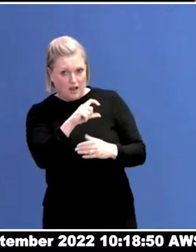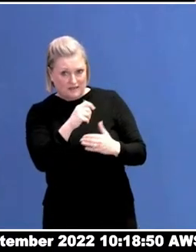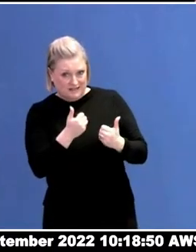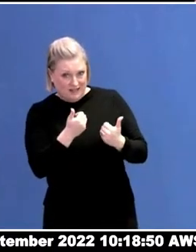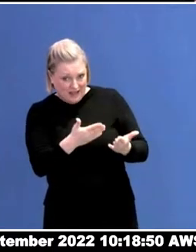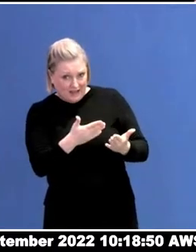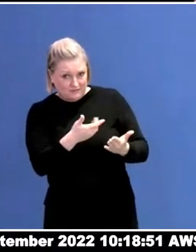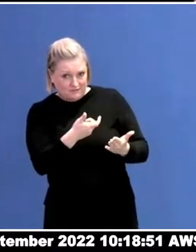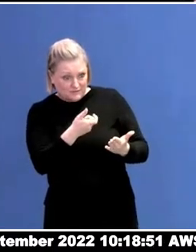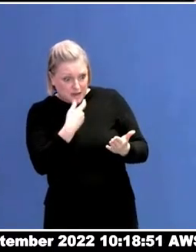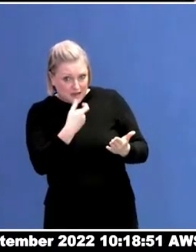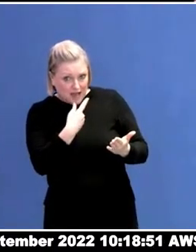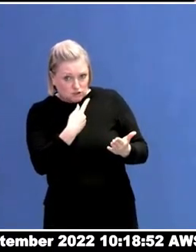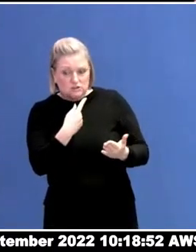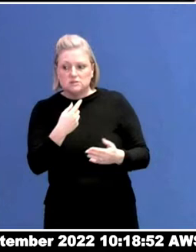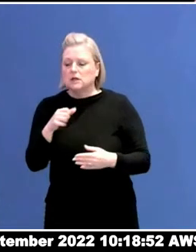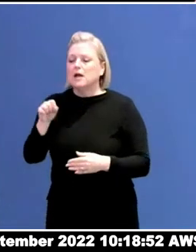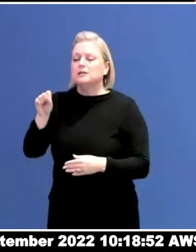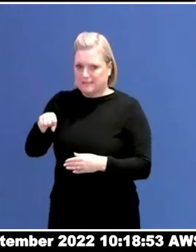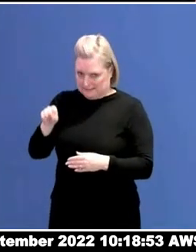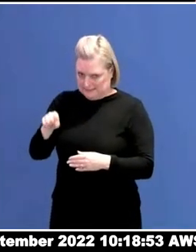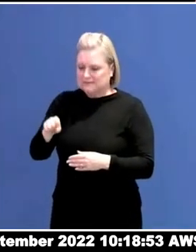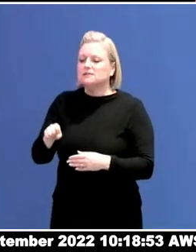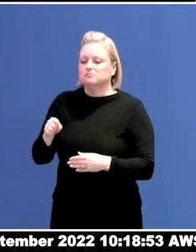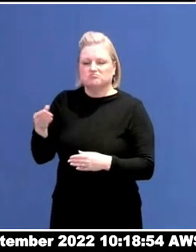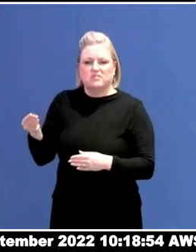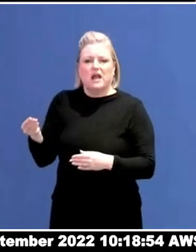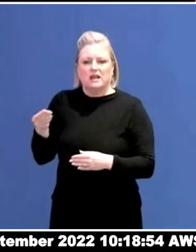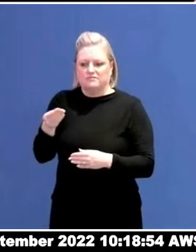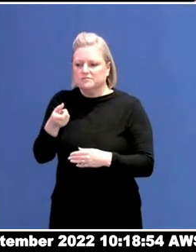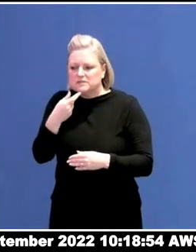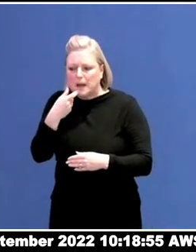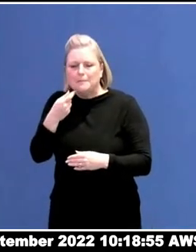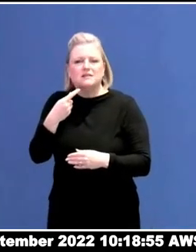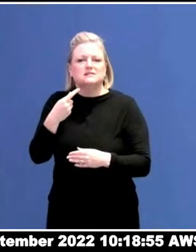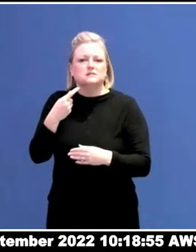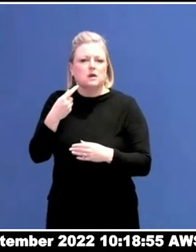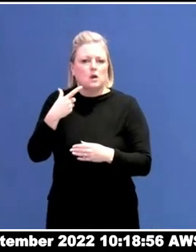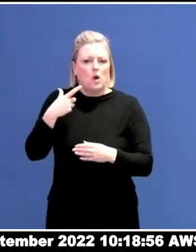Yes. He was given medication that would prevent sexually transmitted diseases.